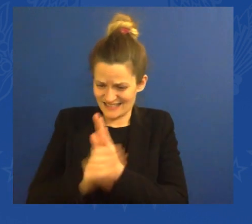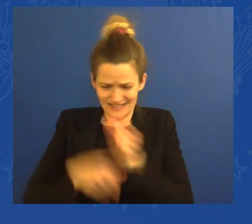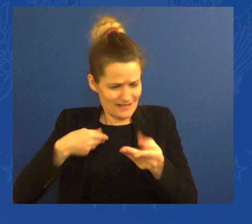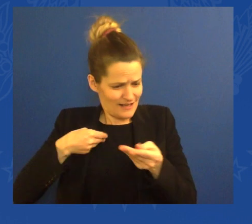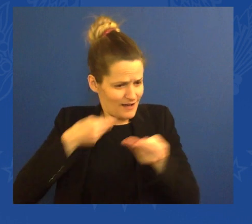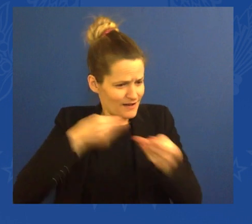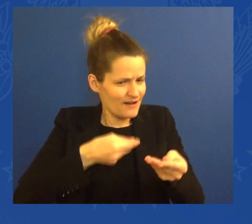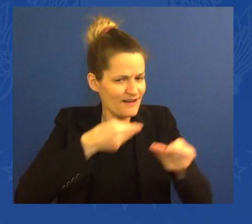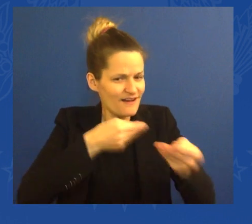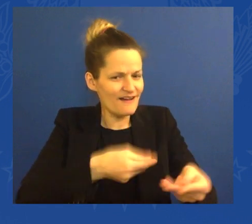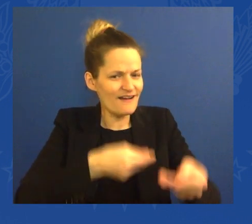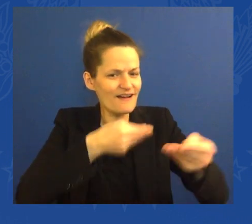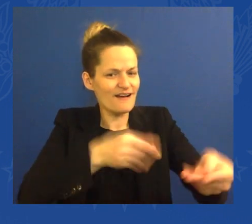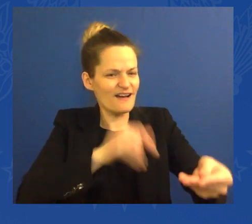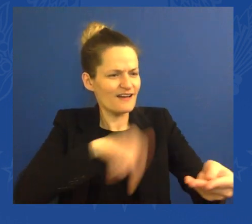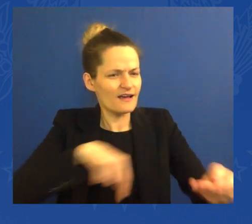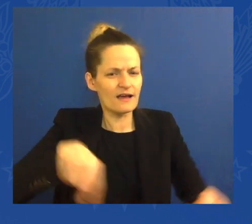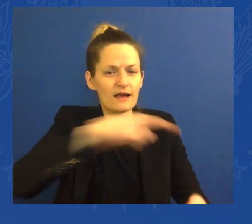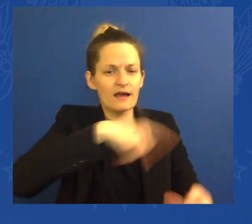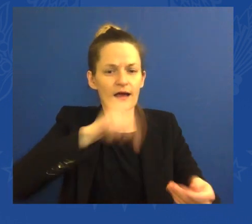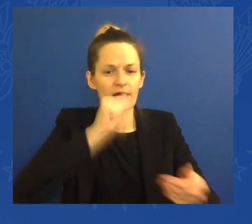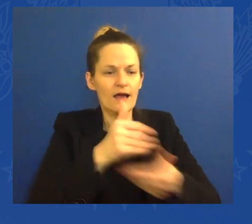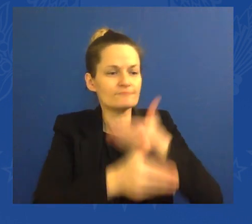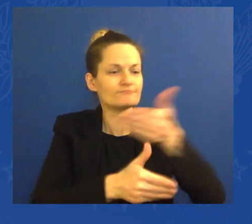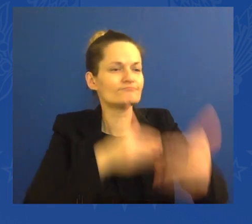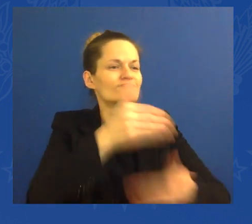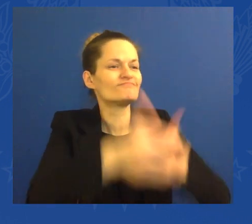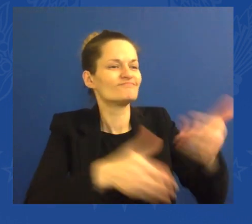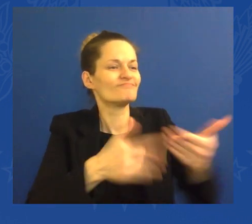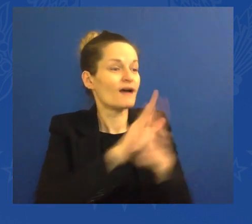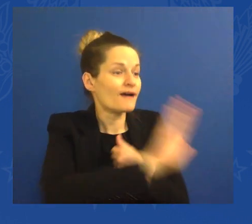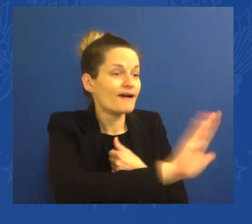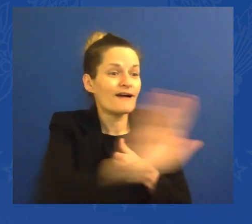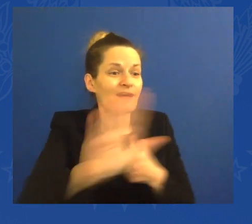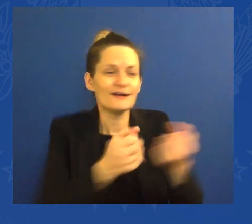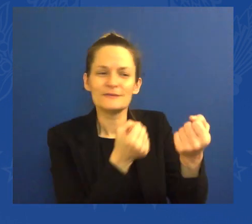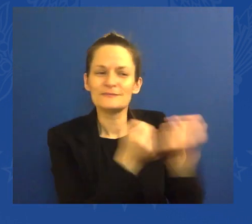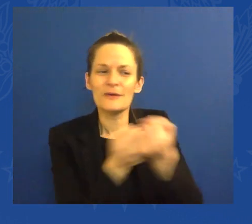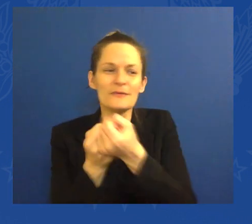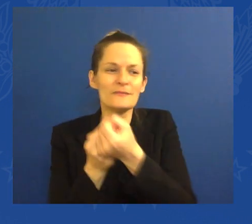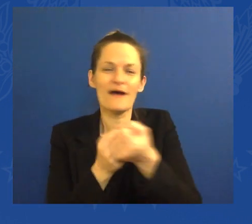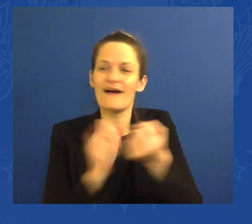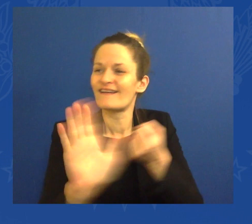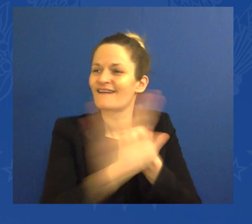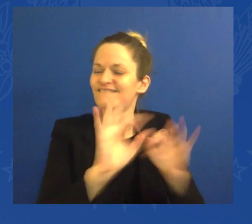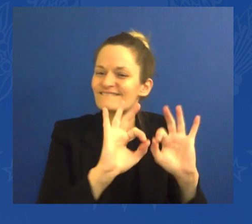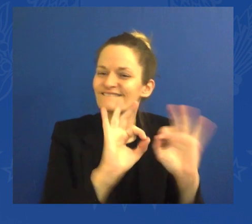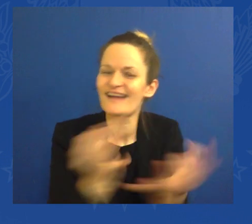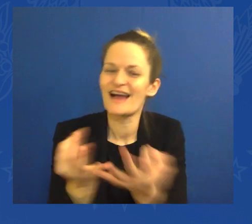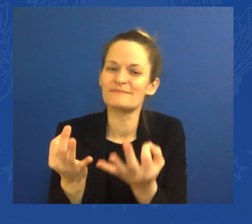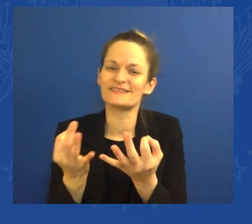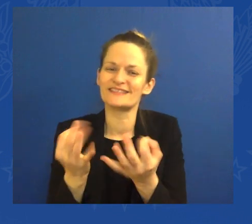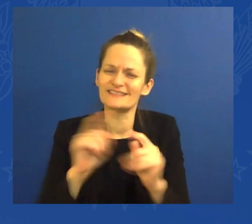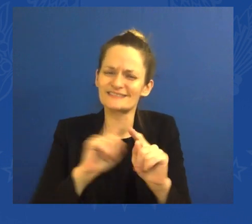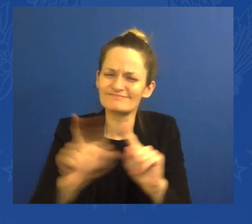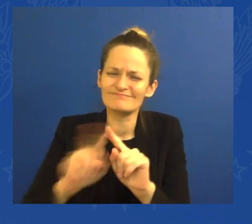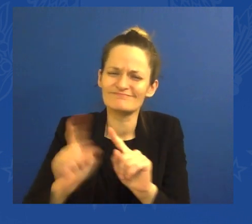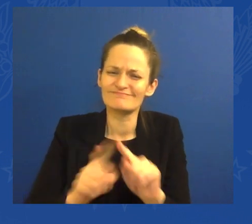The resource resources that will come into Wisconsin to rebuild public facilities and transportation infrastructure